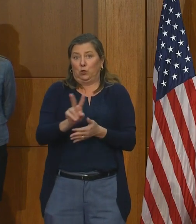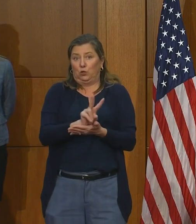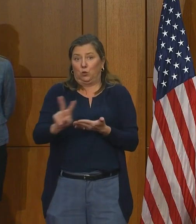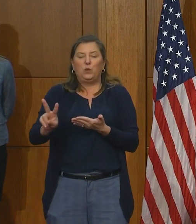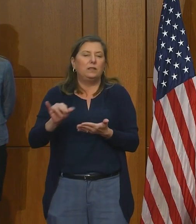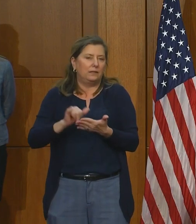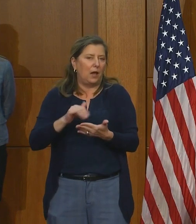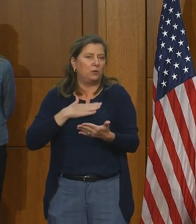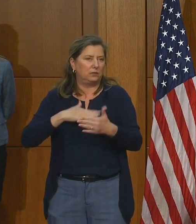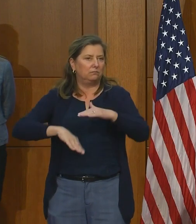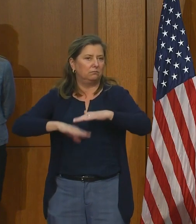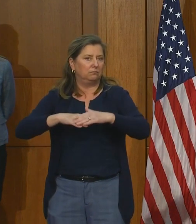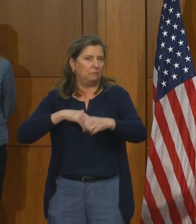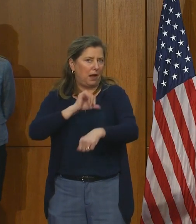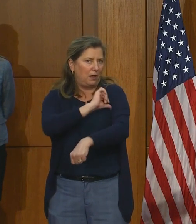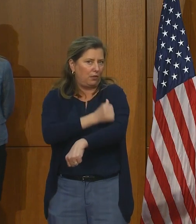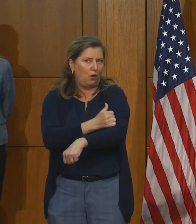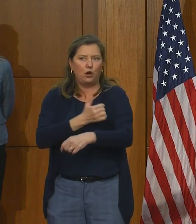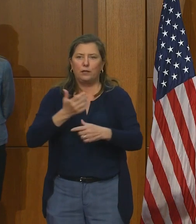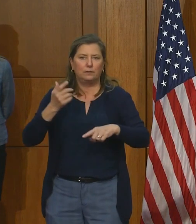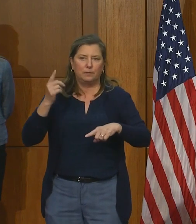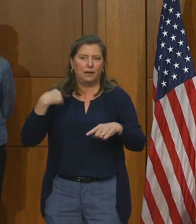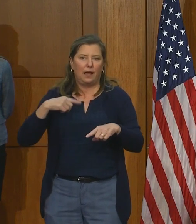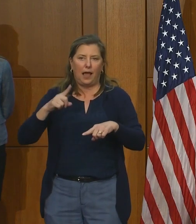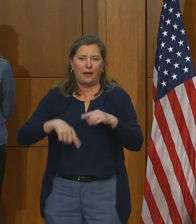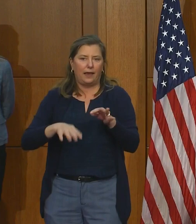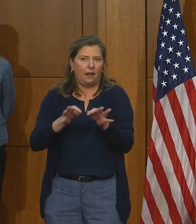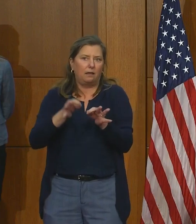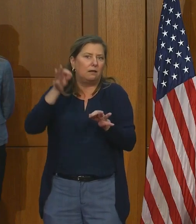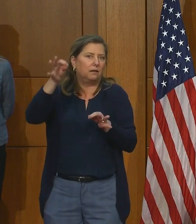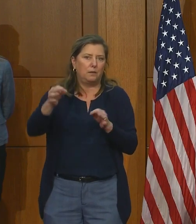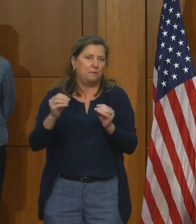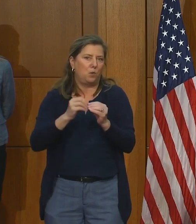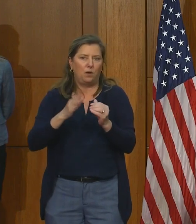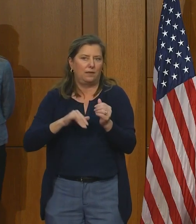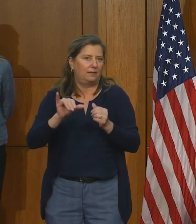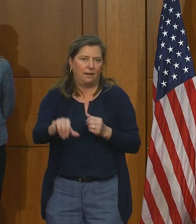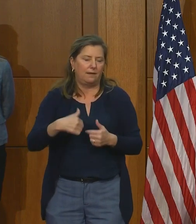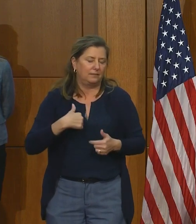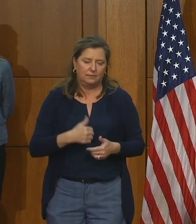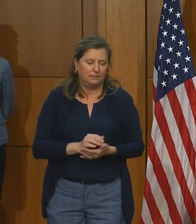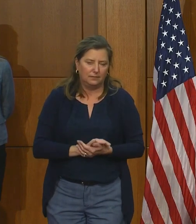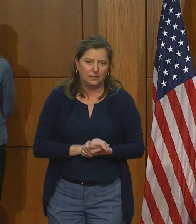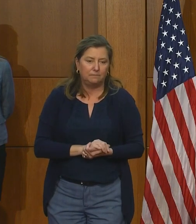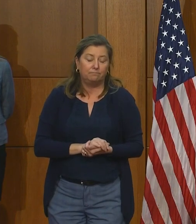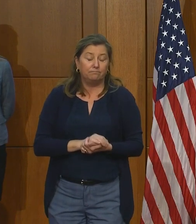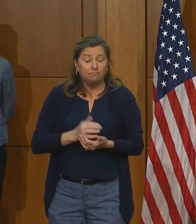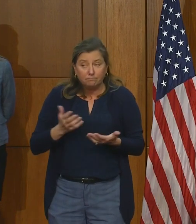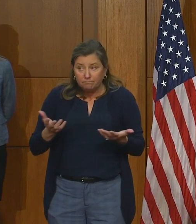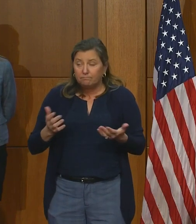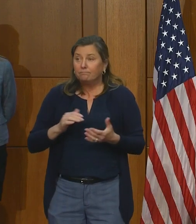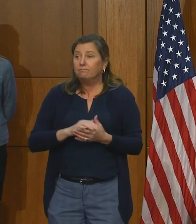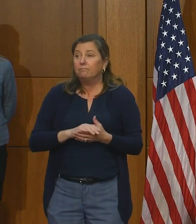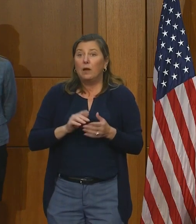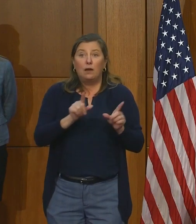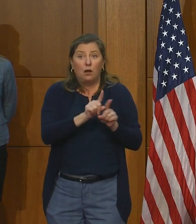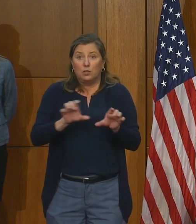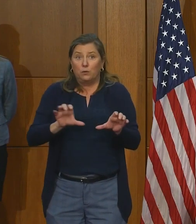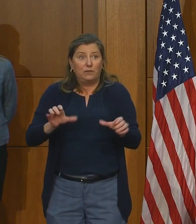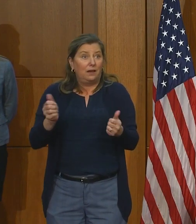AND WHICH IS IN IT ON MY FIFTH FOR WEEKS THAT'S- THE AUTHORITY